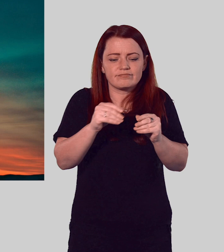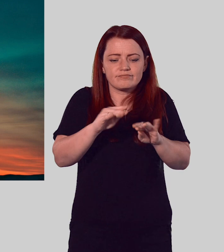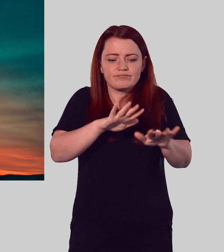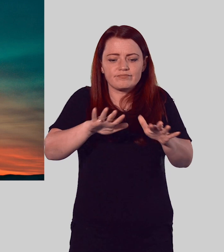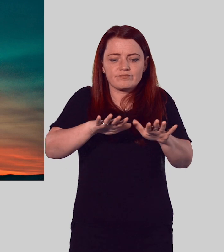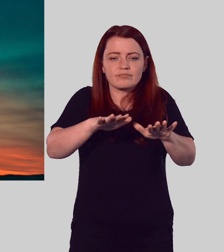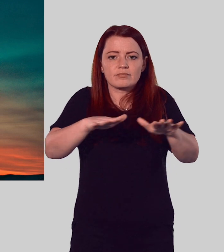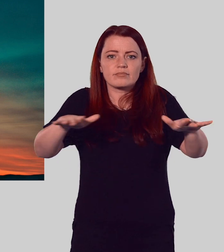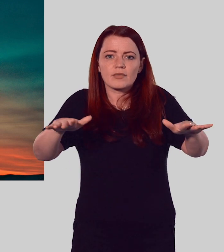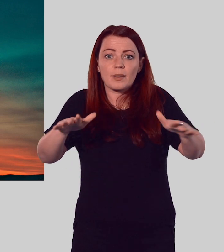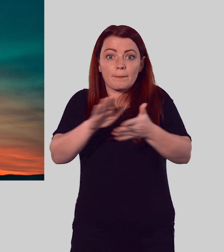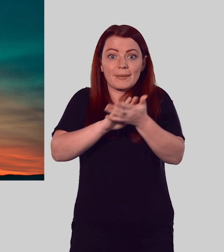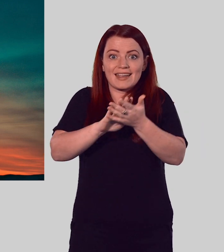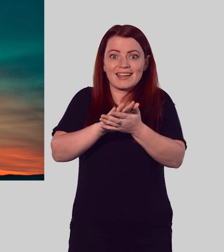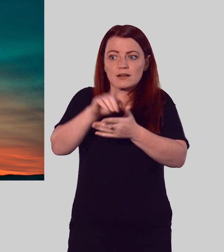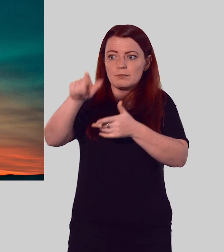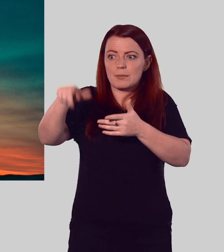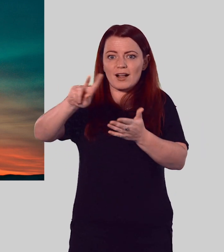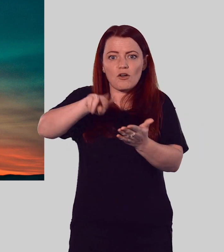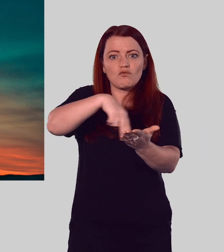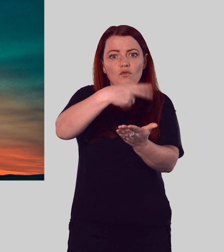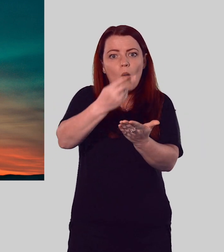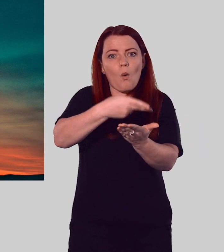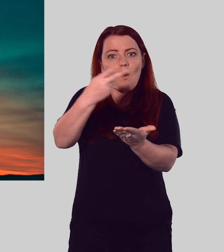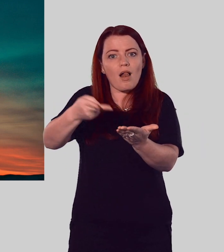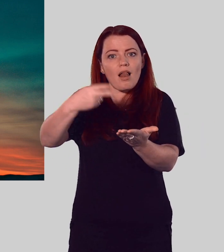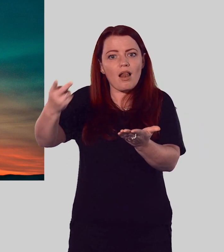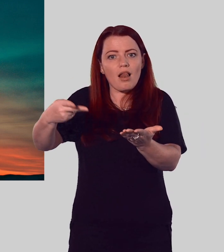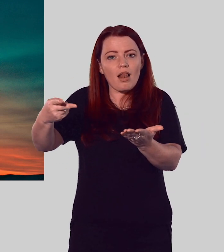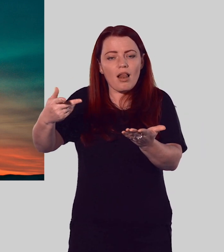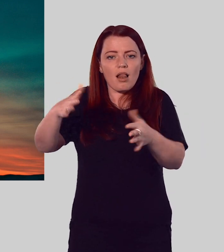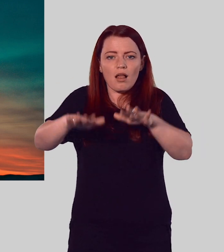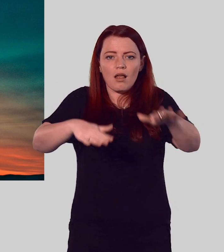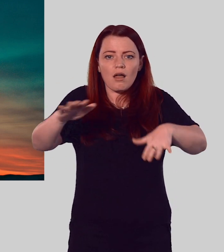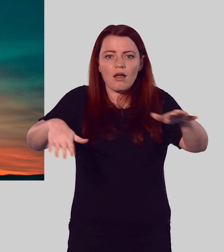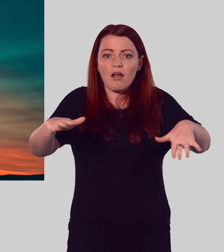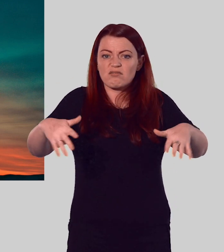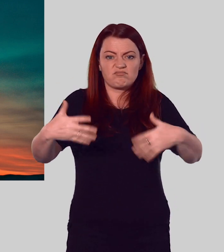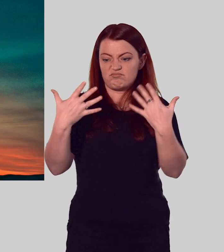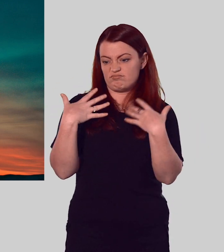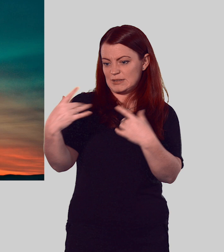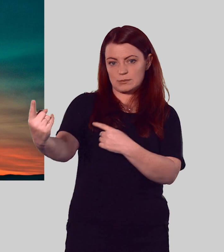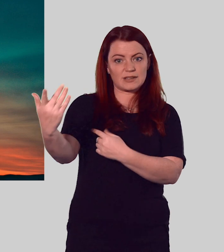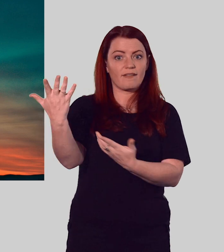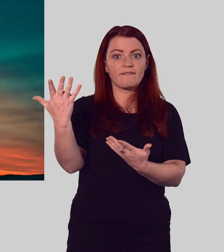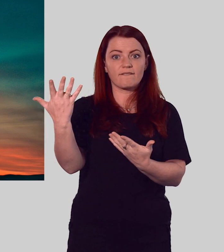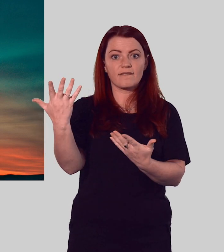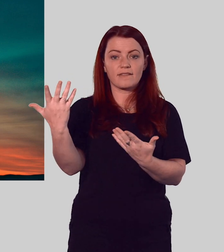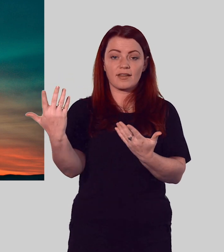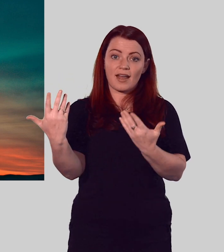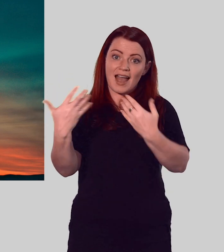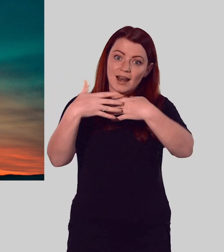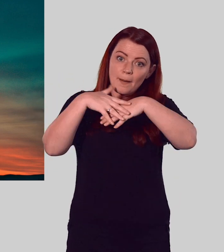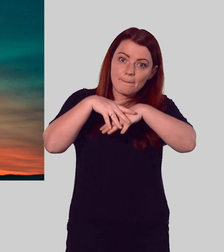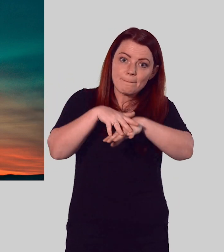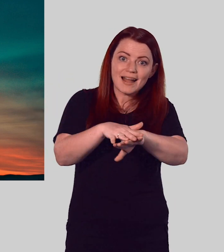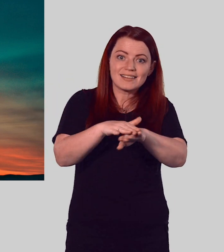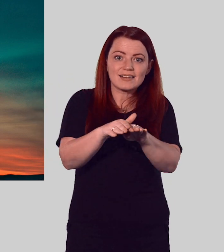on top of, roll around as they wish and embedded into the stool which is nice and